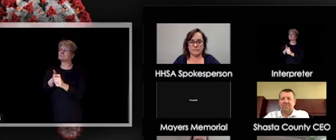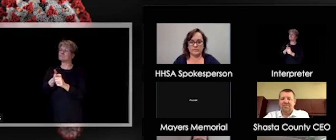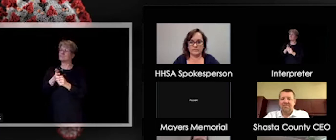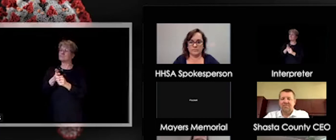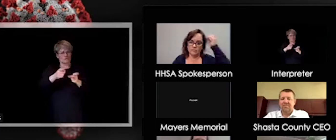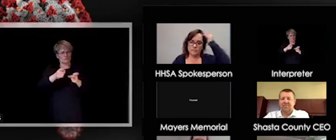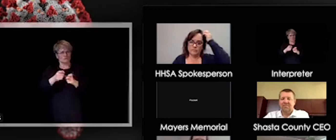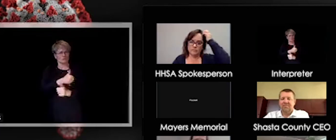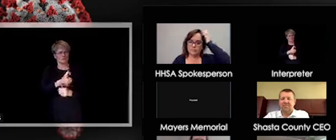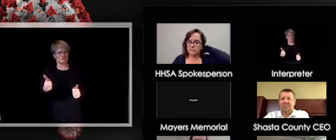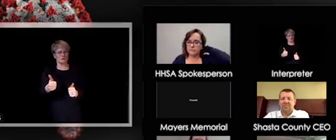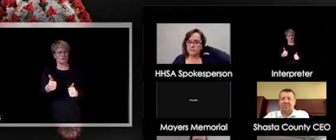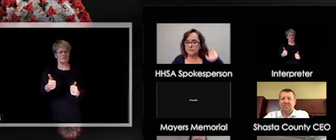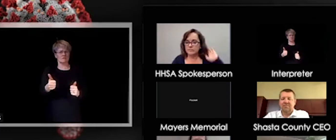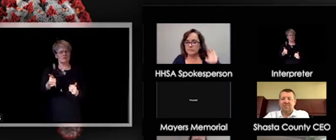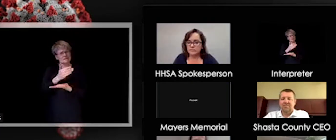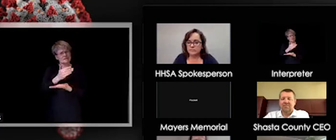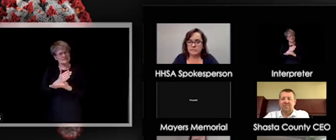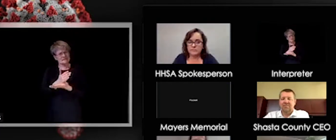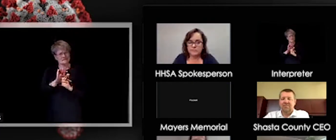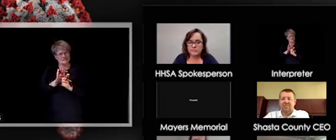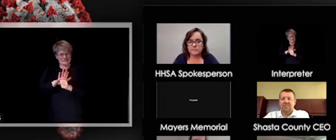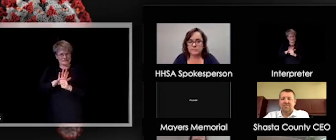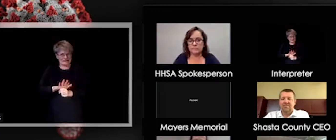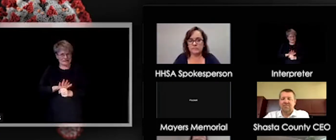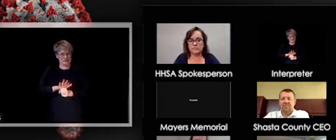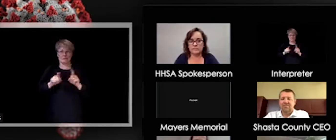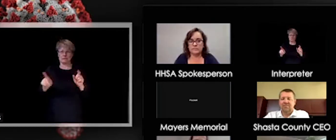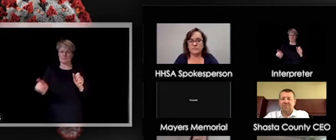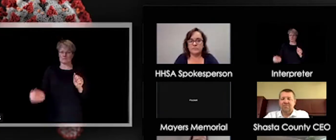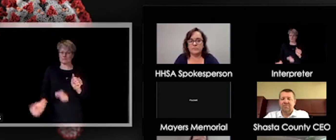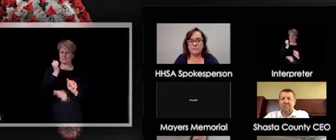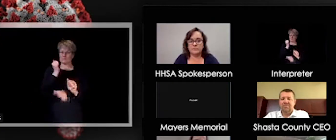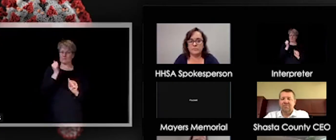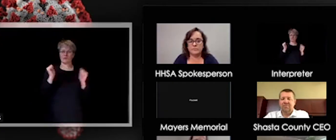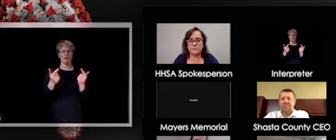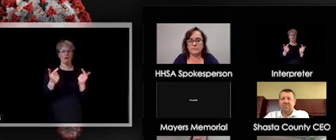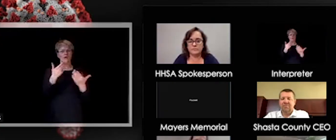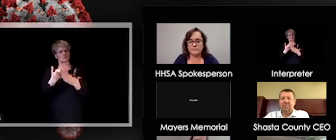but in general, I thought people were well behaved. I was impressed by that, so I was